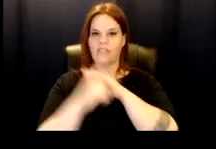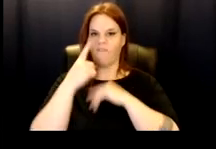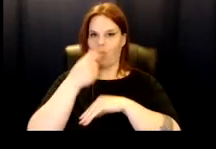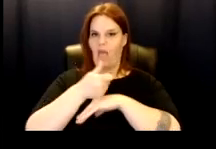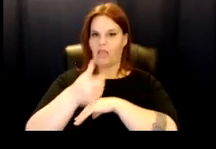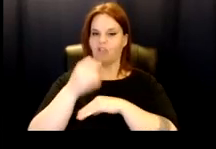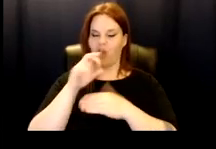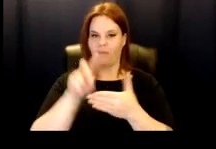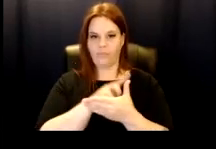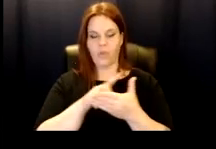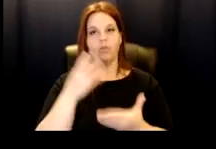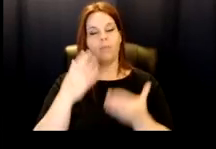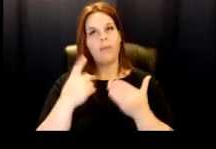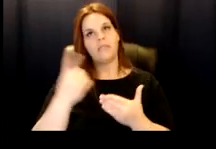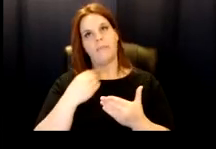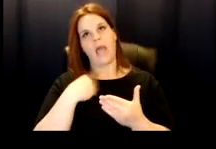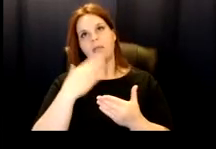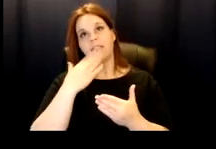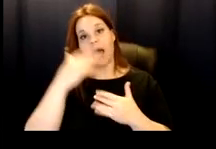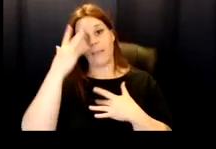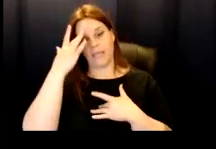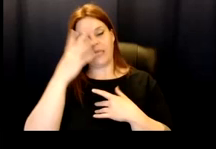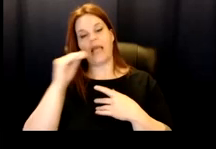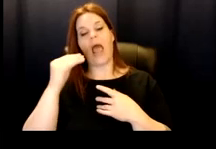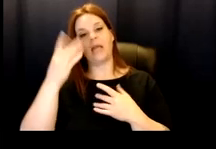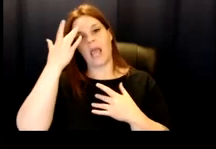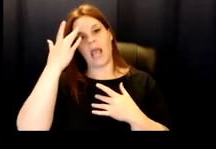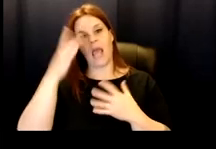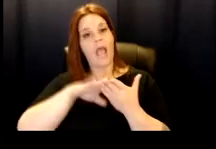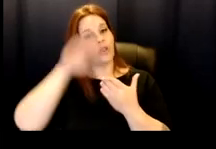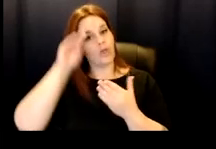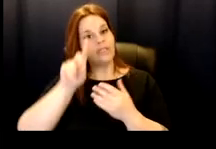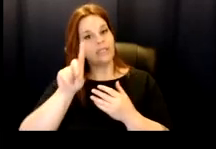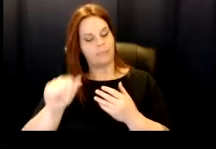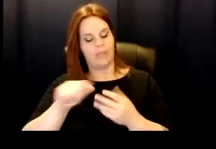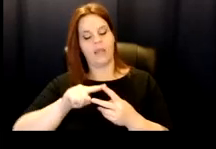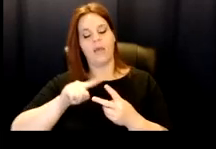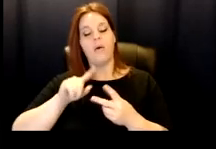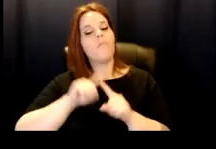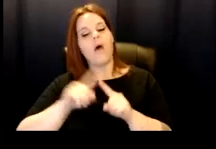have diabetes and a learning disability, but if learning disability is the basis for the